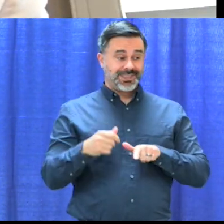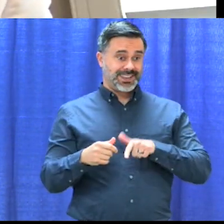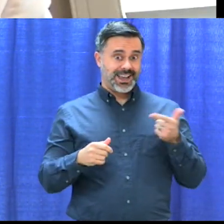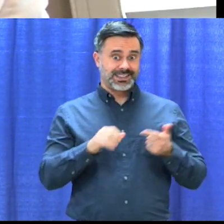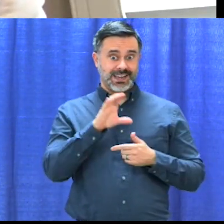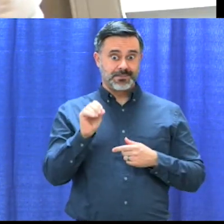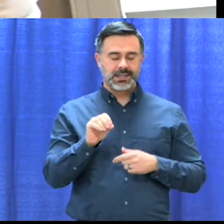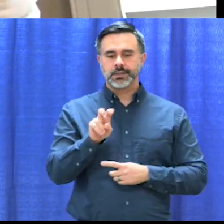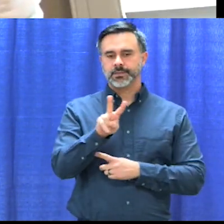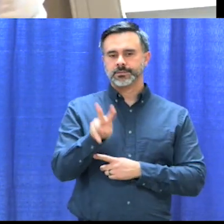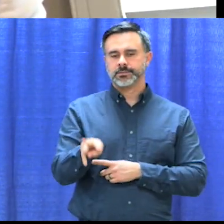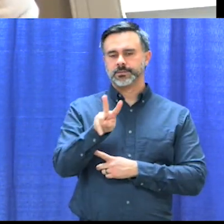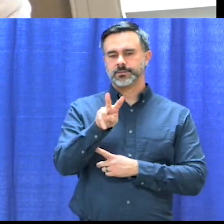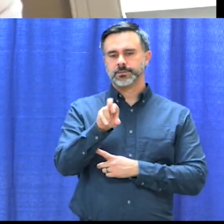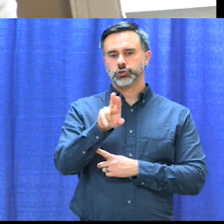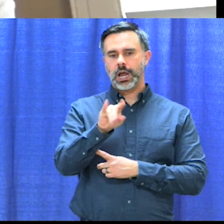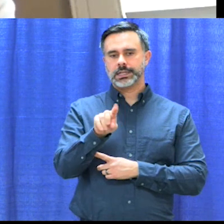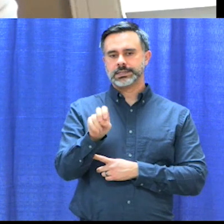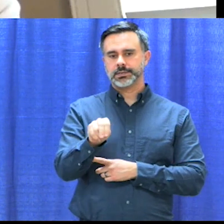Thank you, Keri.